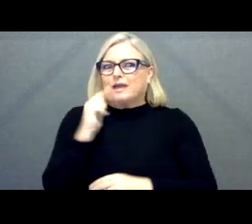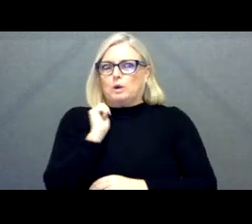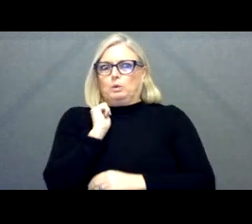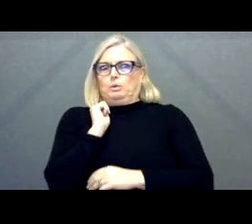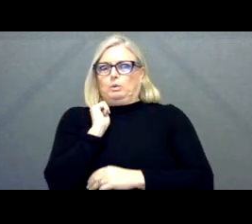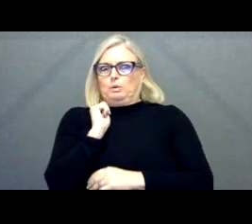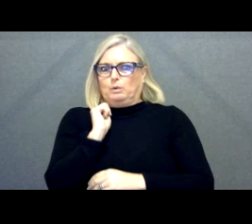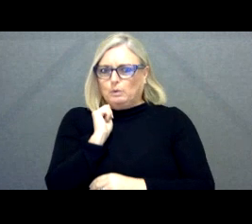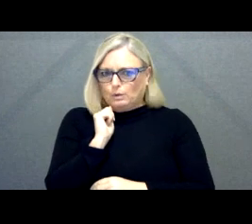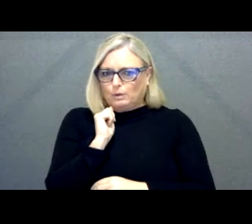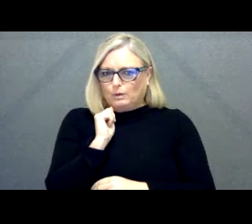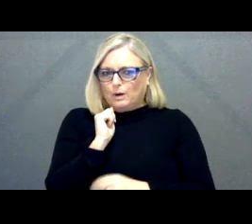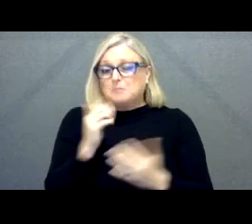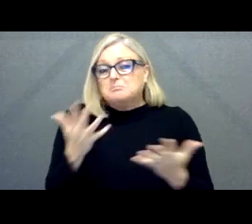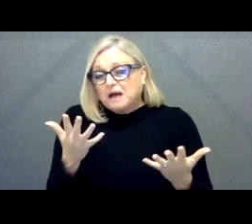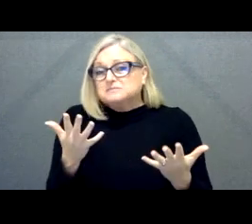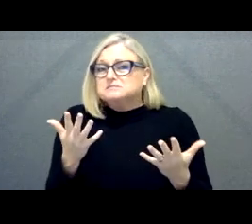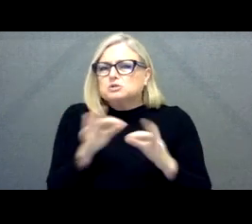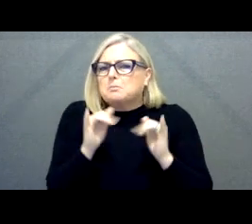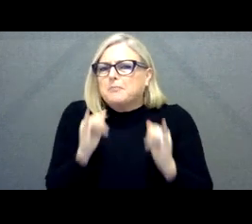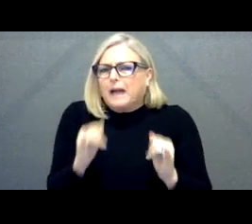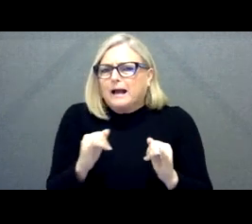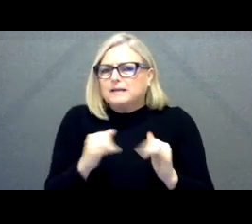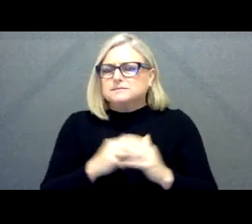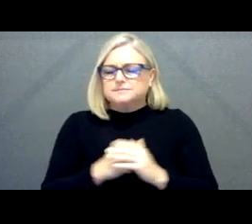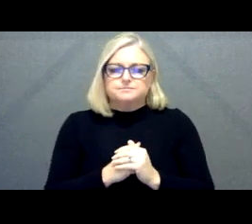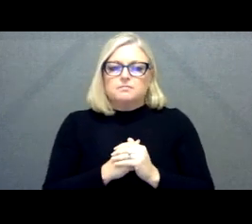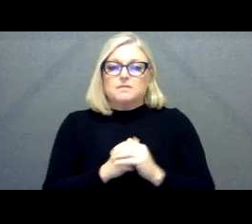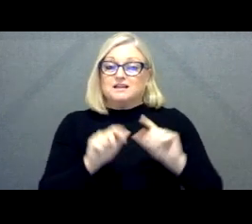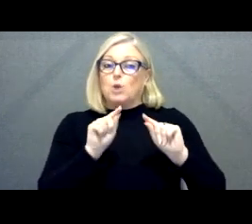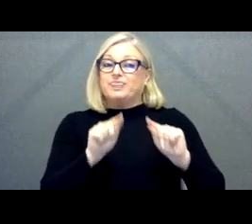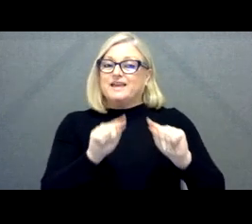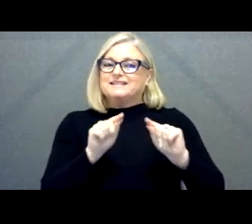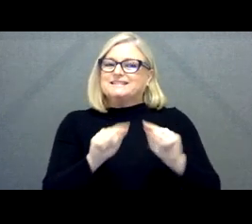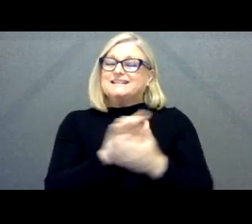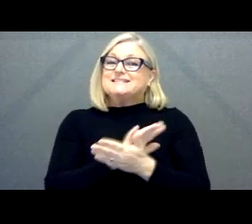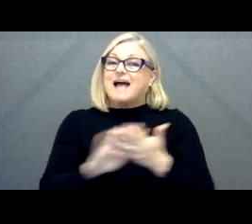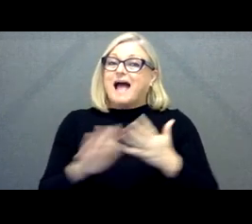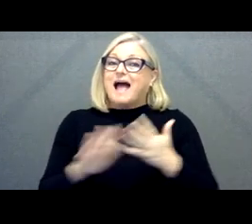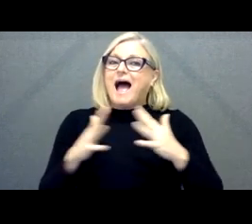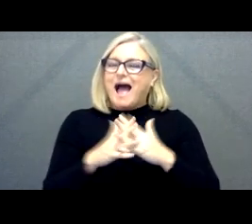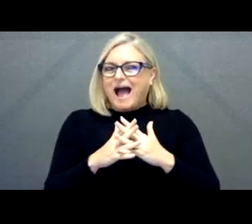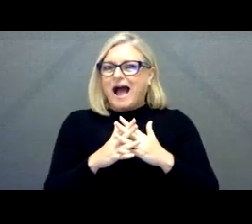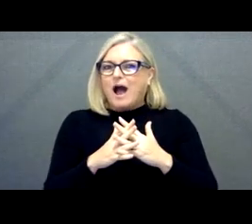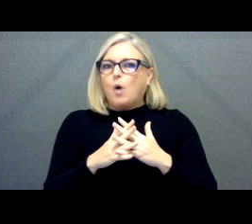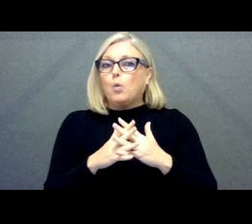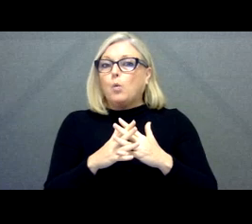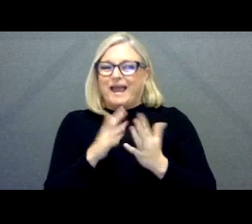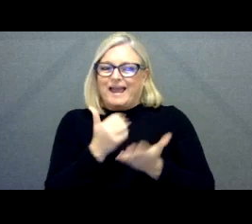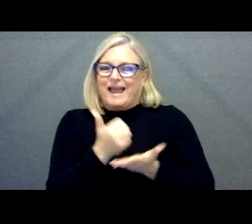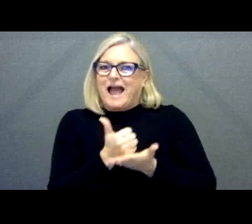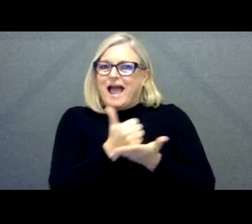it uh but essentially it's uh a way or a system to be able to assist participants to progress on